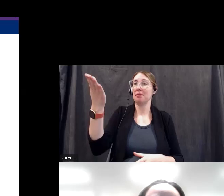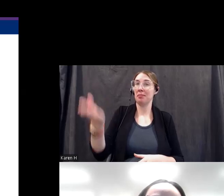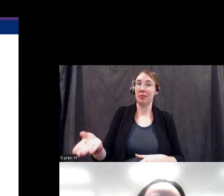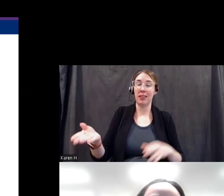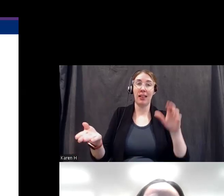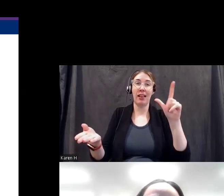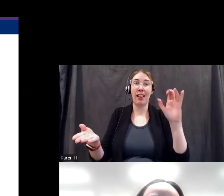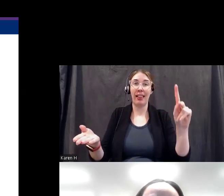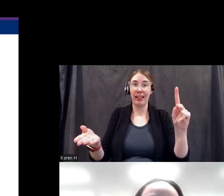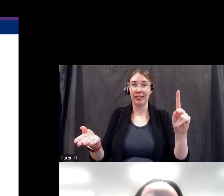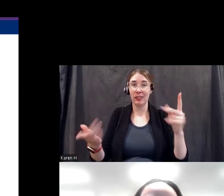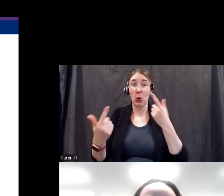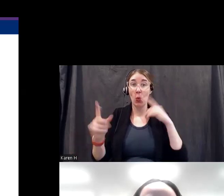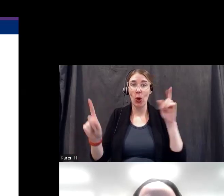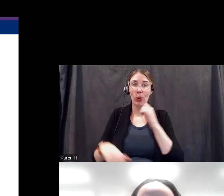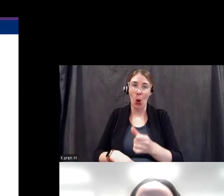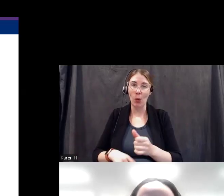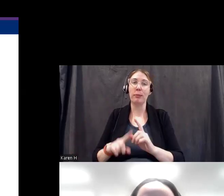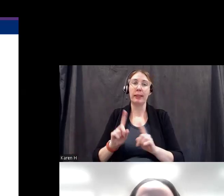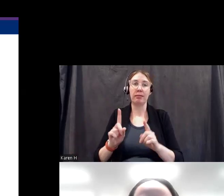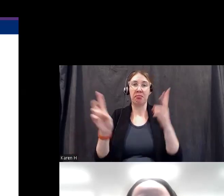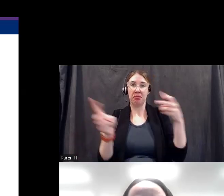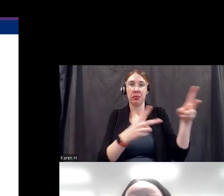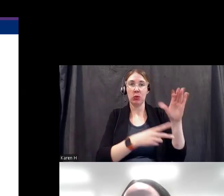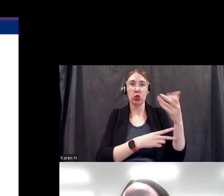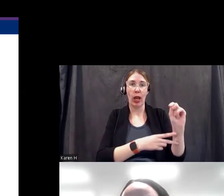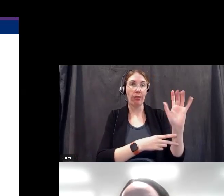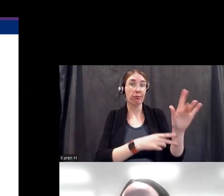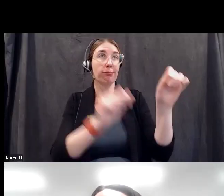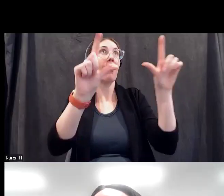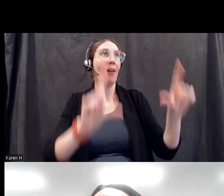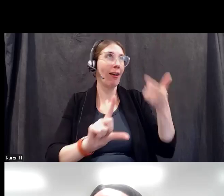on this PowerPoint but I can put them in the chat. Get outdoors and get together day is a statewide